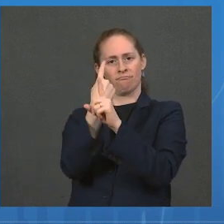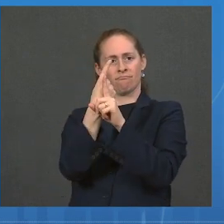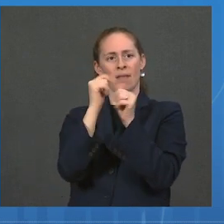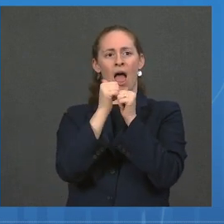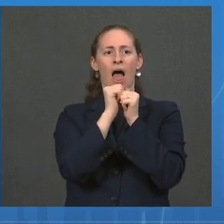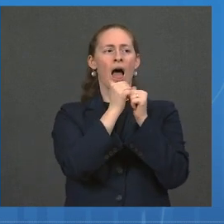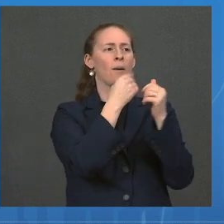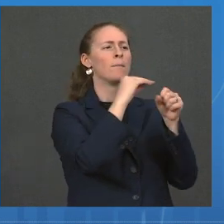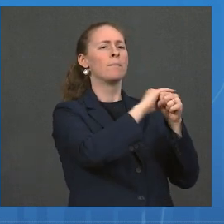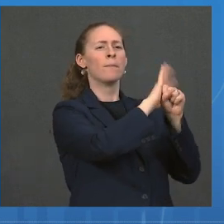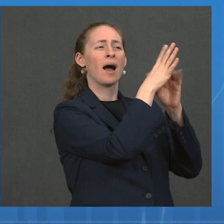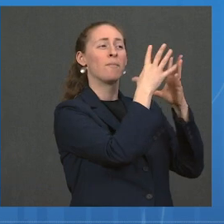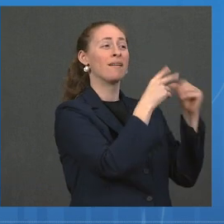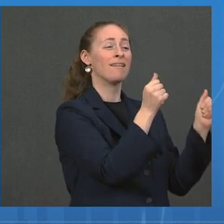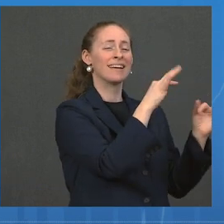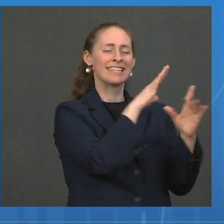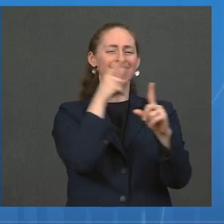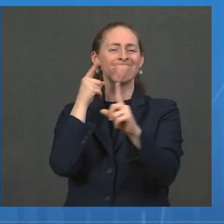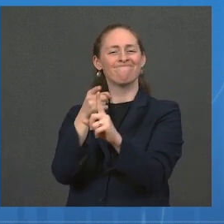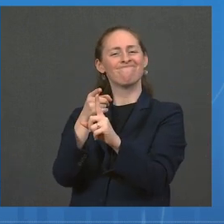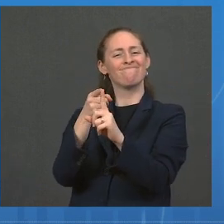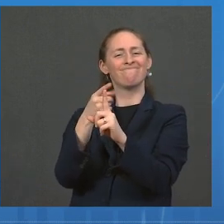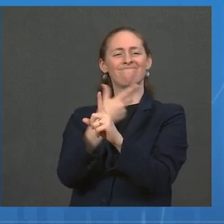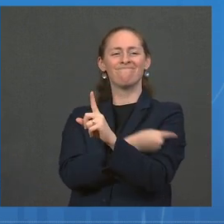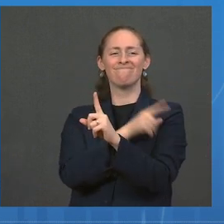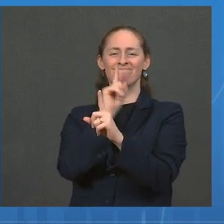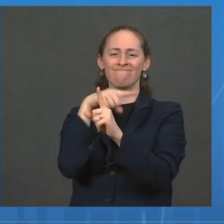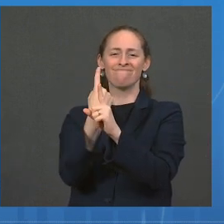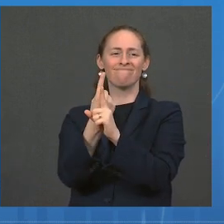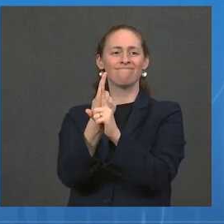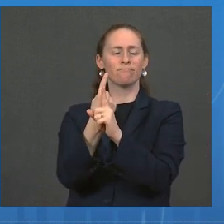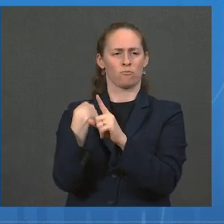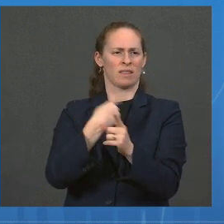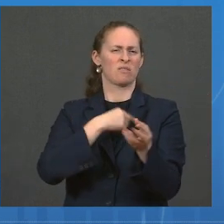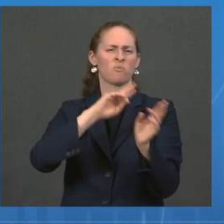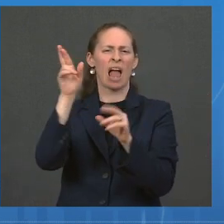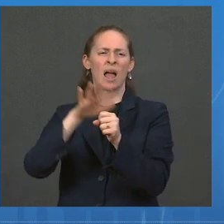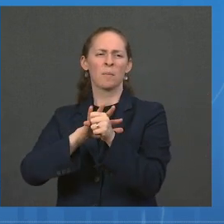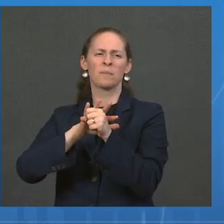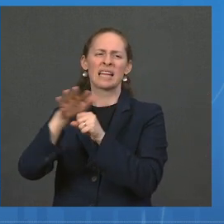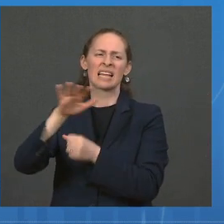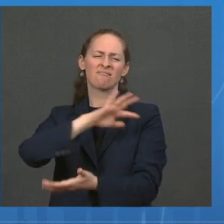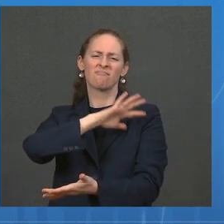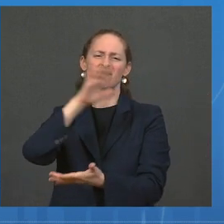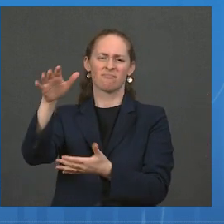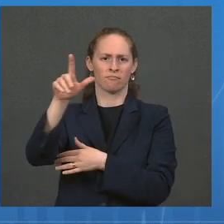We have a supply for 28 million. That's all kids ages 5 to 11 years old.